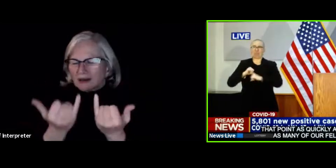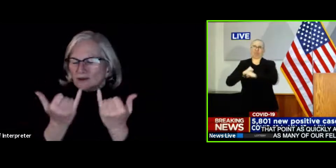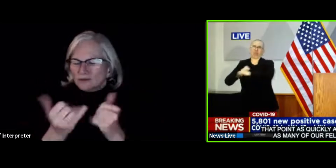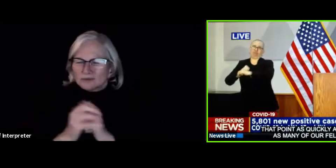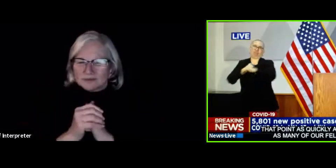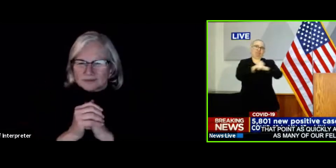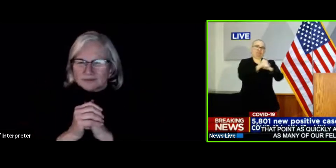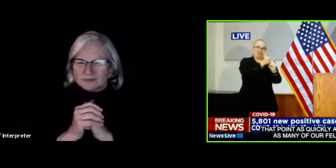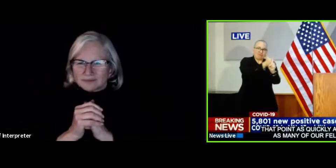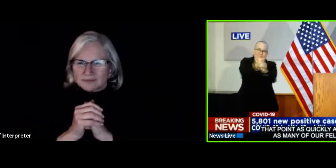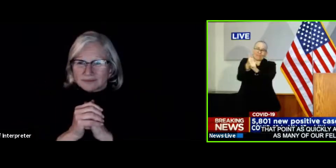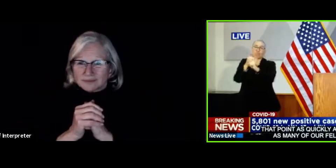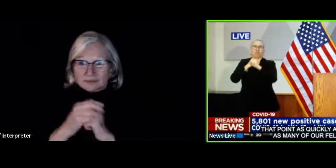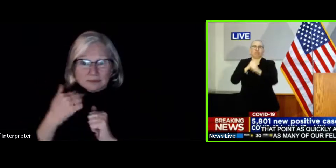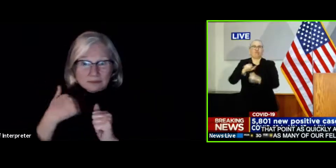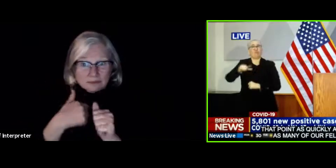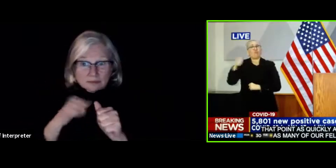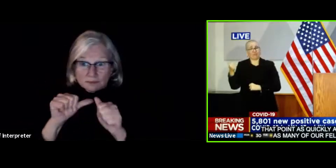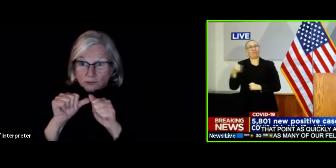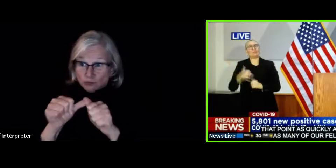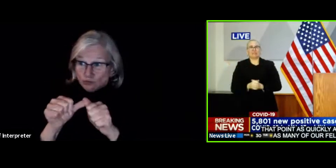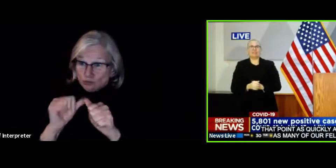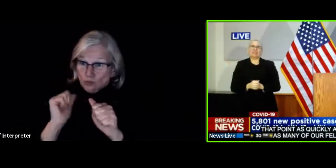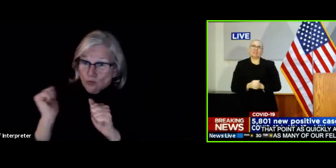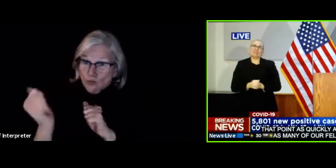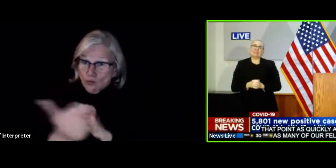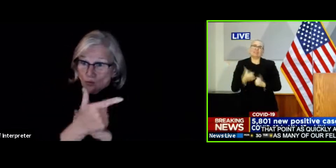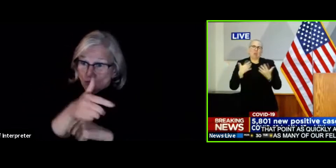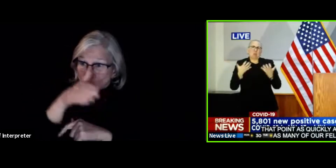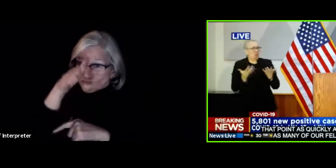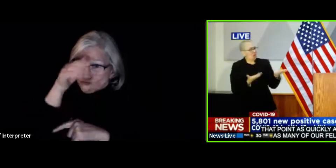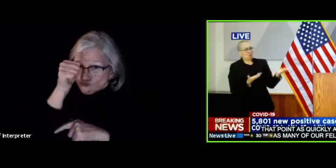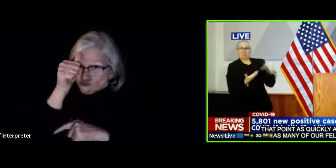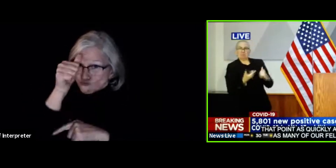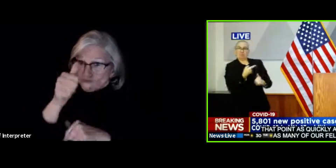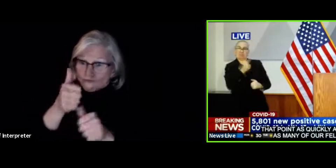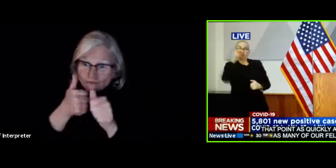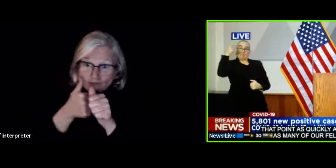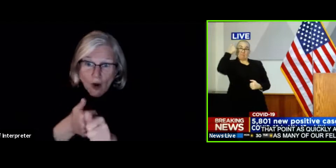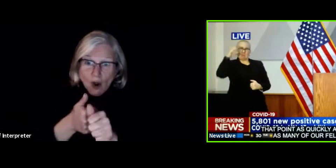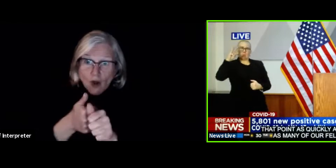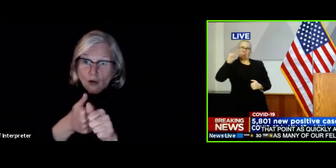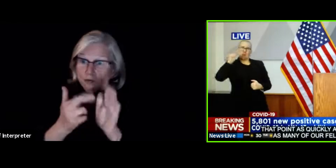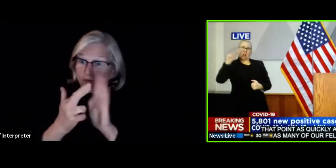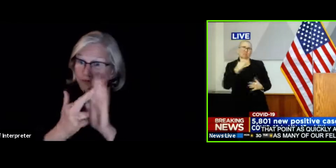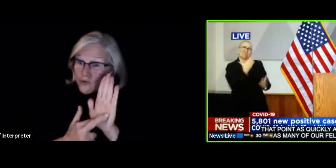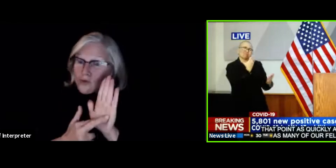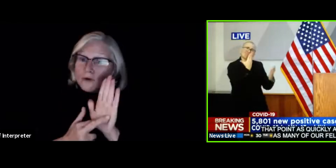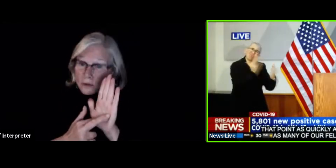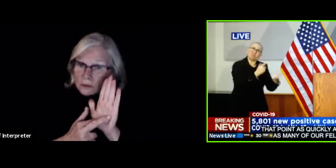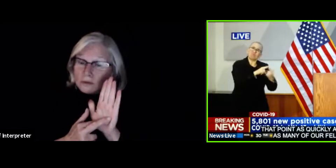TOGETHER AND I TOO WANT TO JOIN THE GOVERNOR IN THANKING THE MINNESOTANS WHO HAVE TAKEN THIS VERY MUCH TO HEART